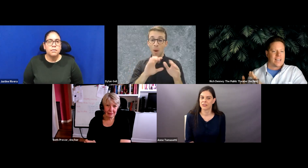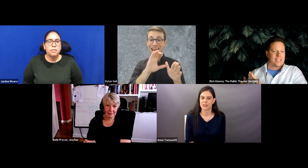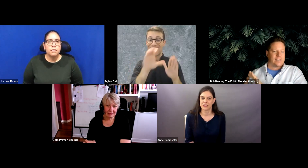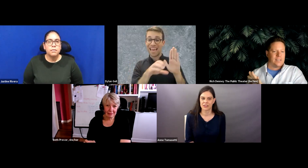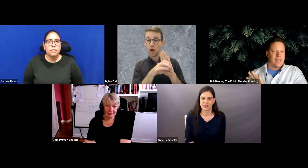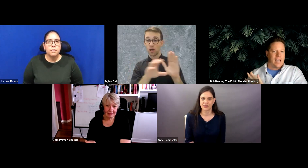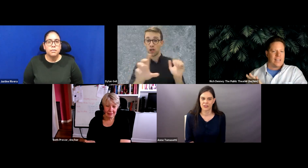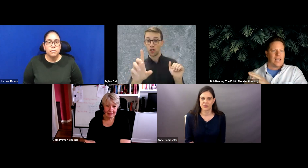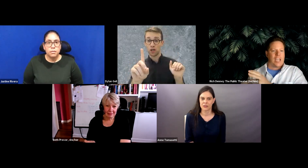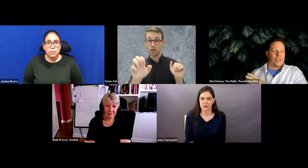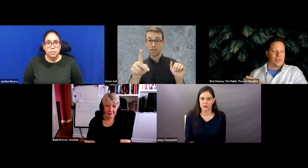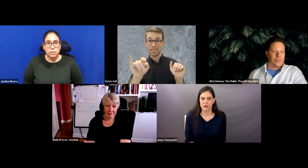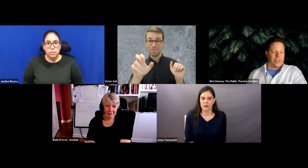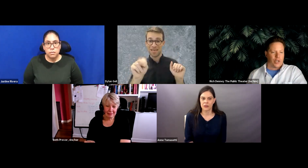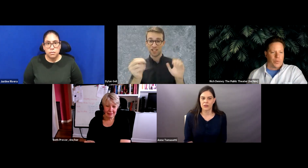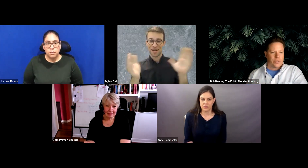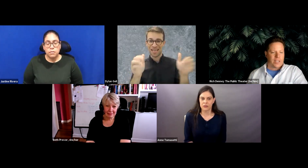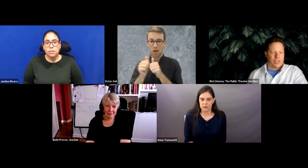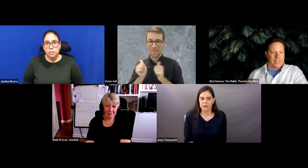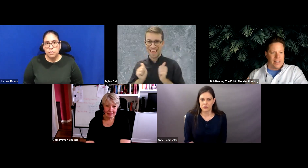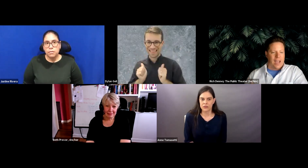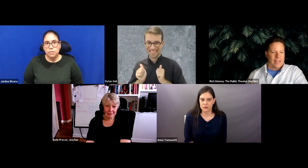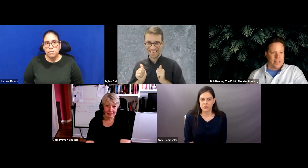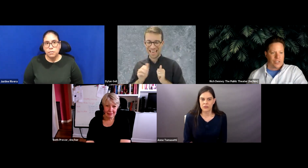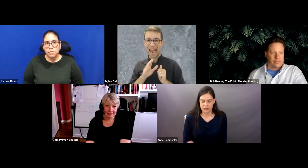acting and language use for interpreters especially in that section.